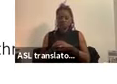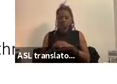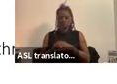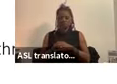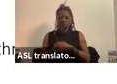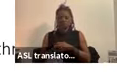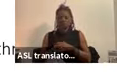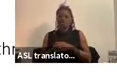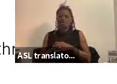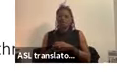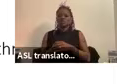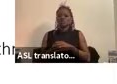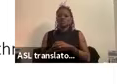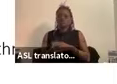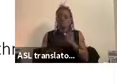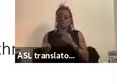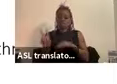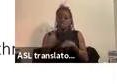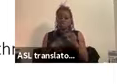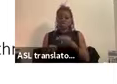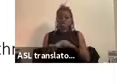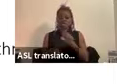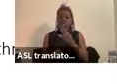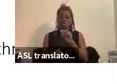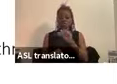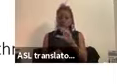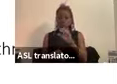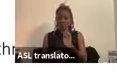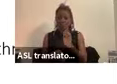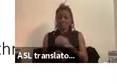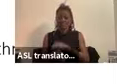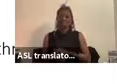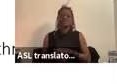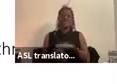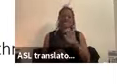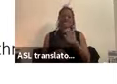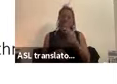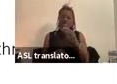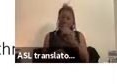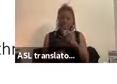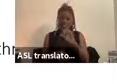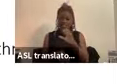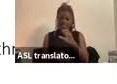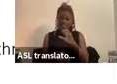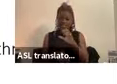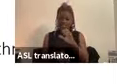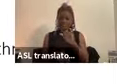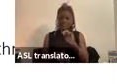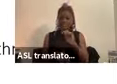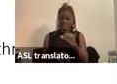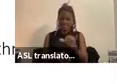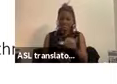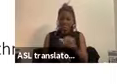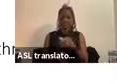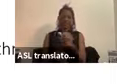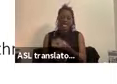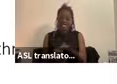Looking by race, ethnicity post vaccination cases have accounted for a greater proportion of cases among Asian and white residents.